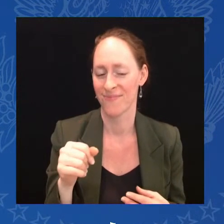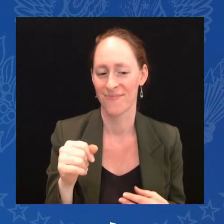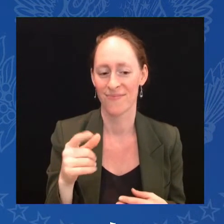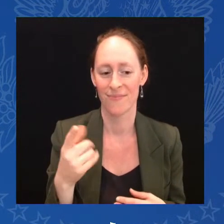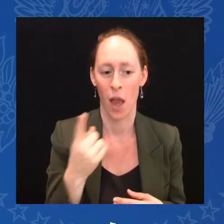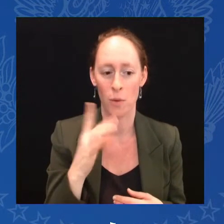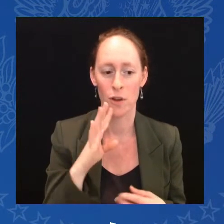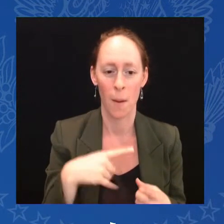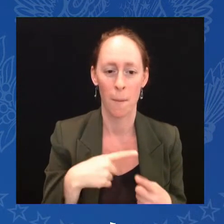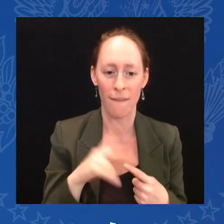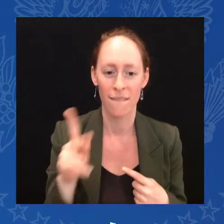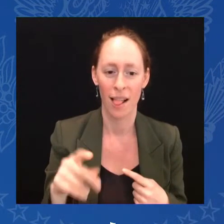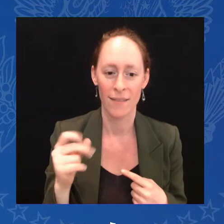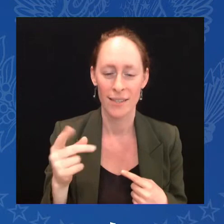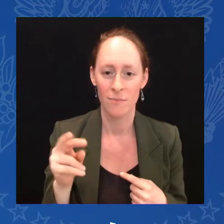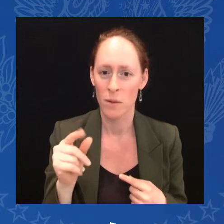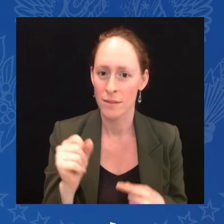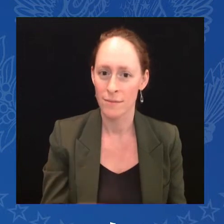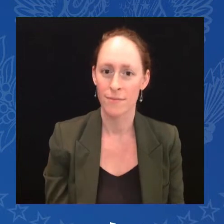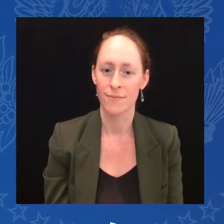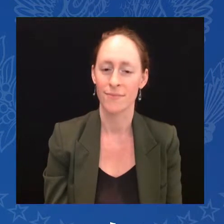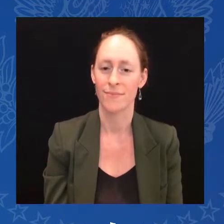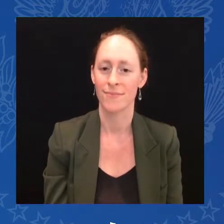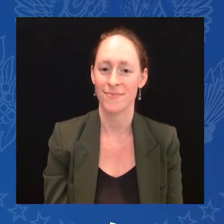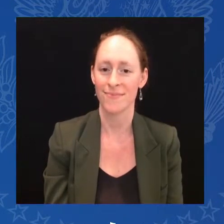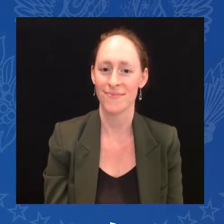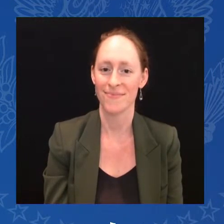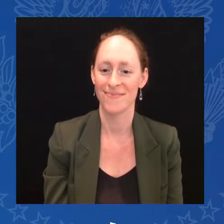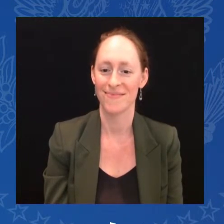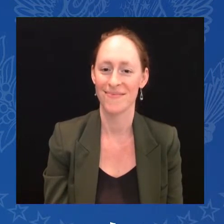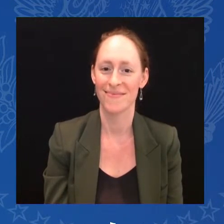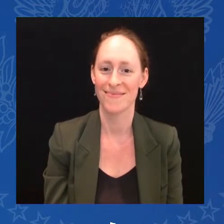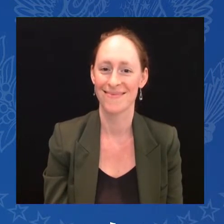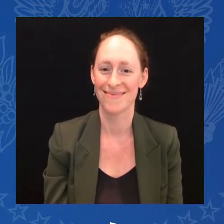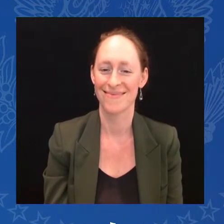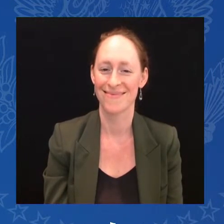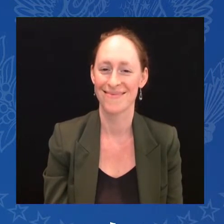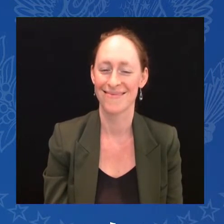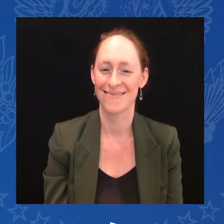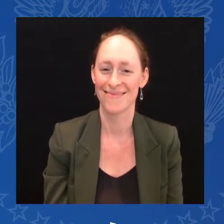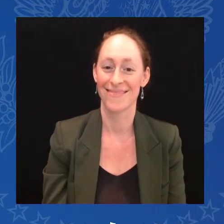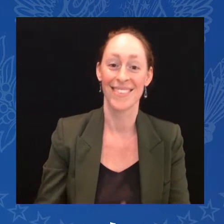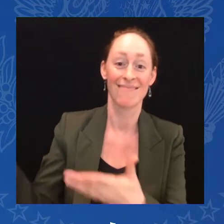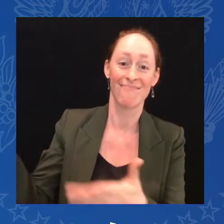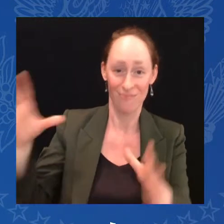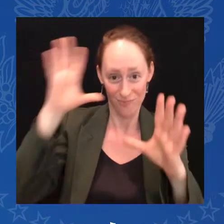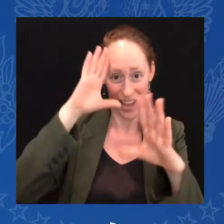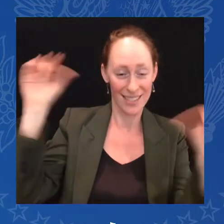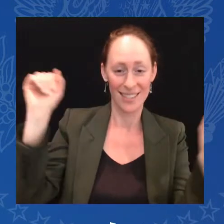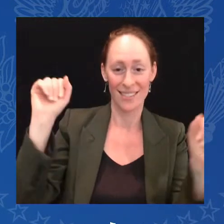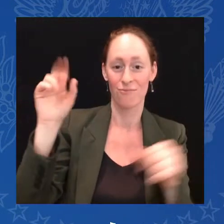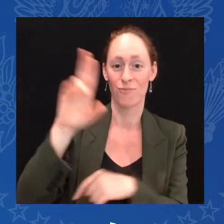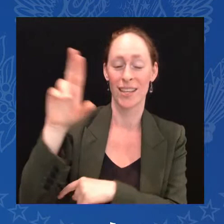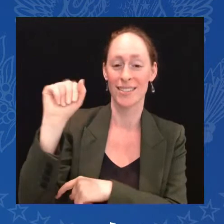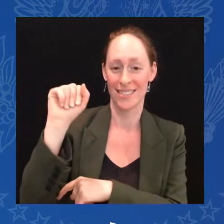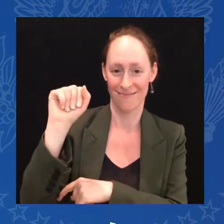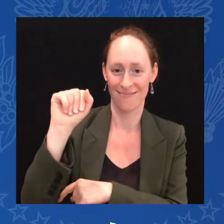Announcer: Distinguished guests, the President of the United States and Dr. Jill Biden, accompanied by the Vice President of the United States.